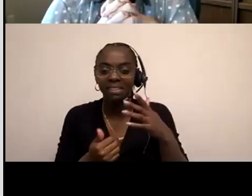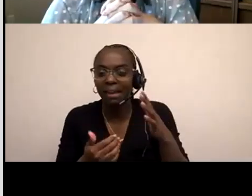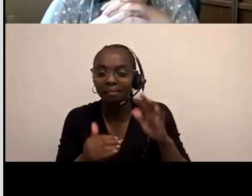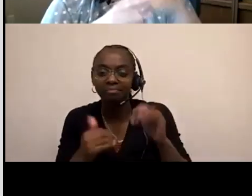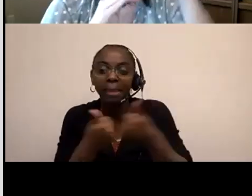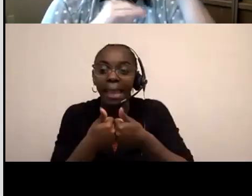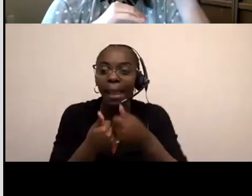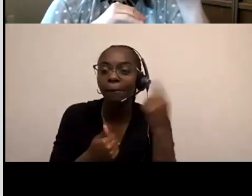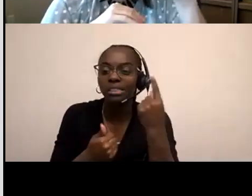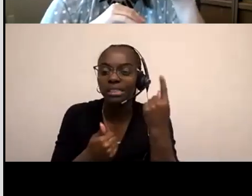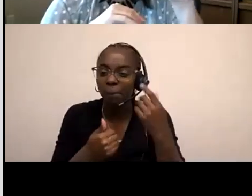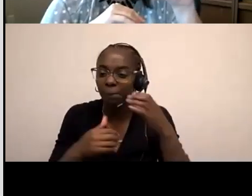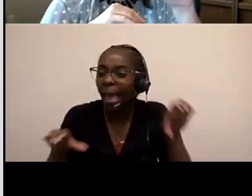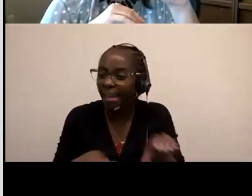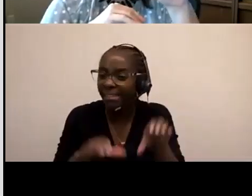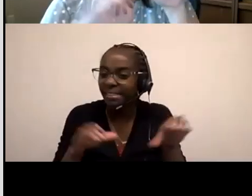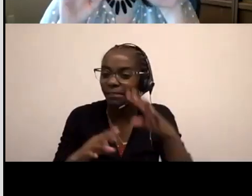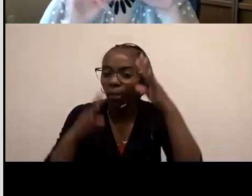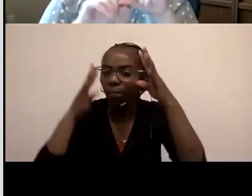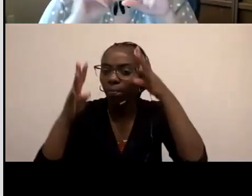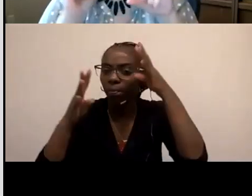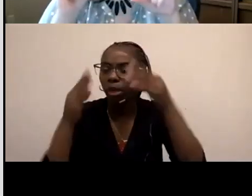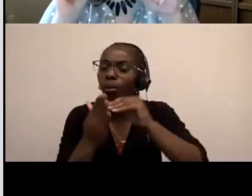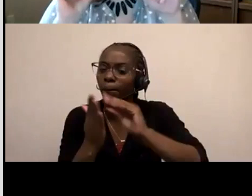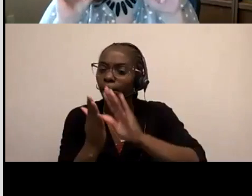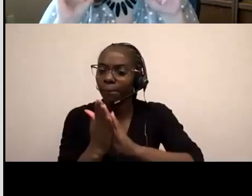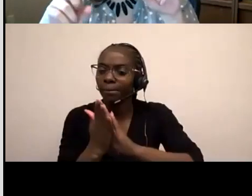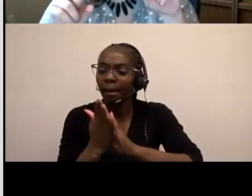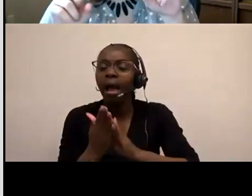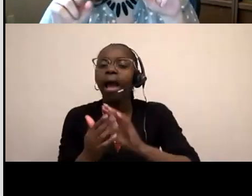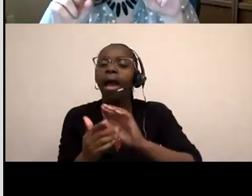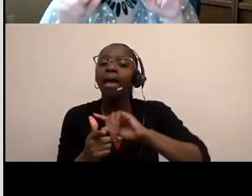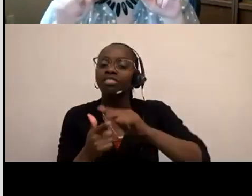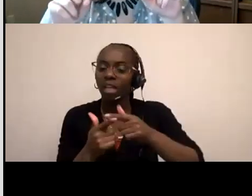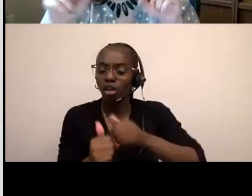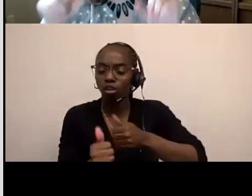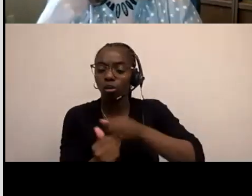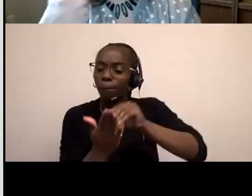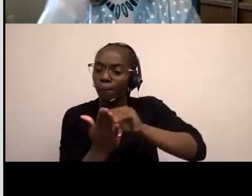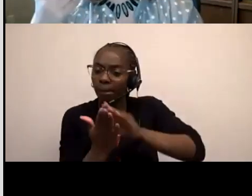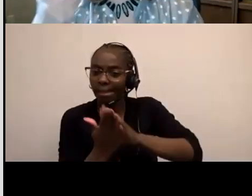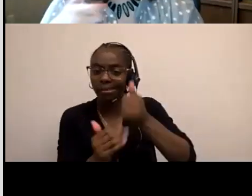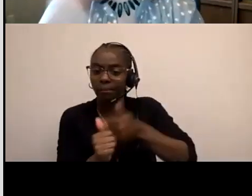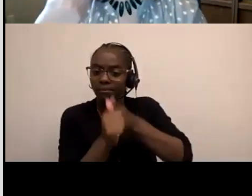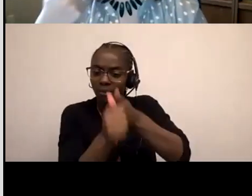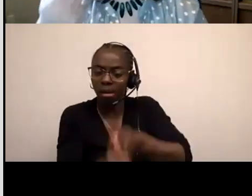WANT WORK ACTIVITY FIRST FOLLOWED BY SOME ACTIVITY THEY REALLY ENJOY AND REALLY MOTIVATED